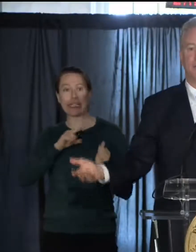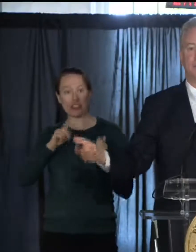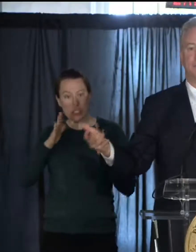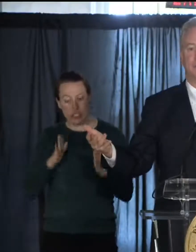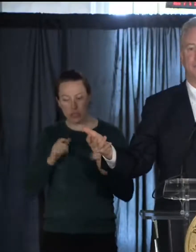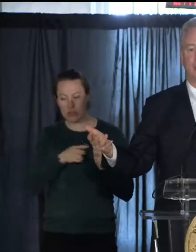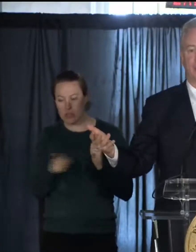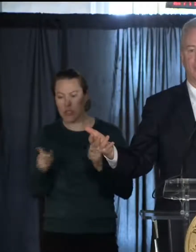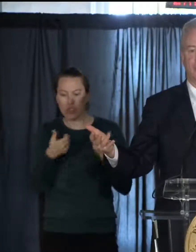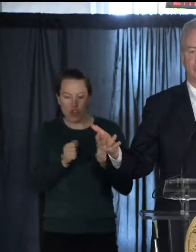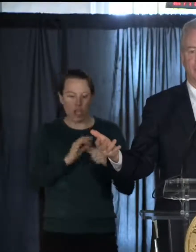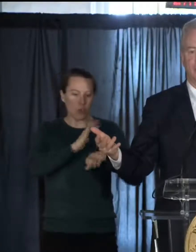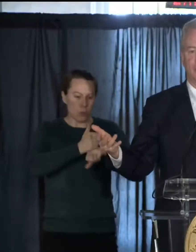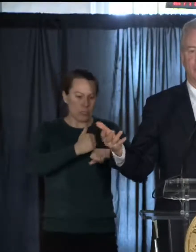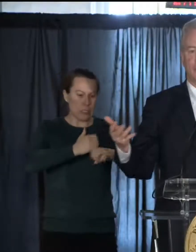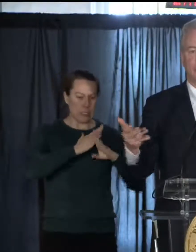TRYING TO PUT UP BARRIERS TO VOTING.